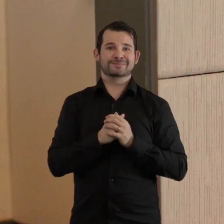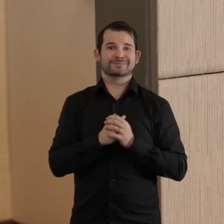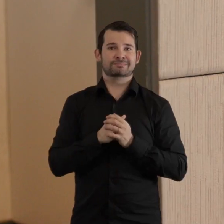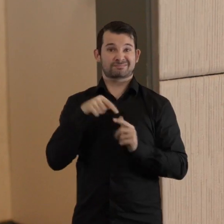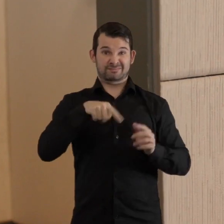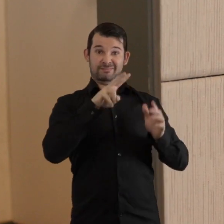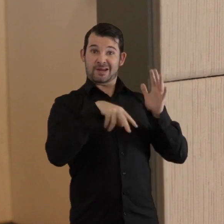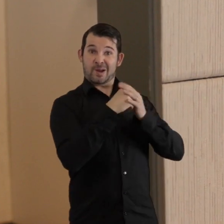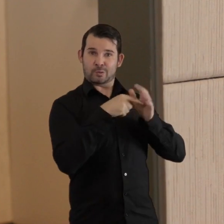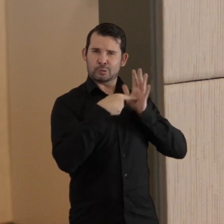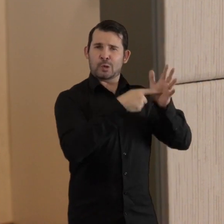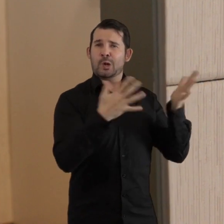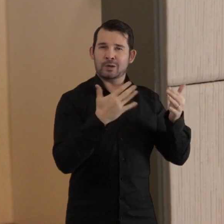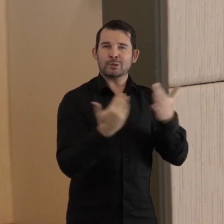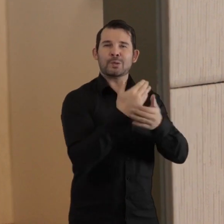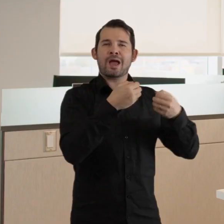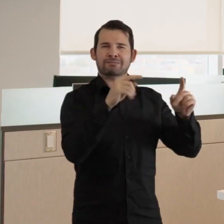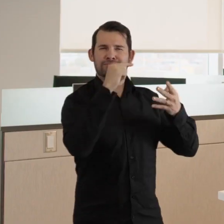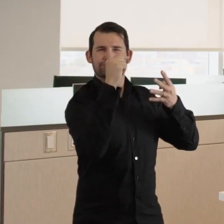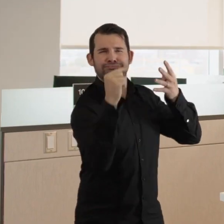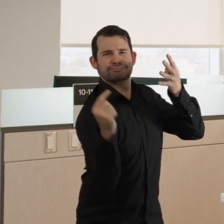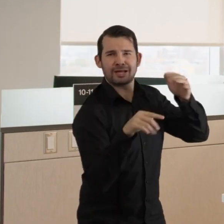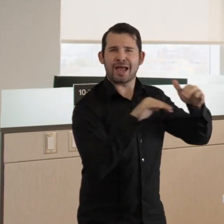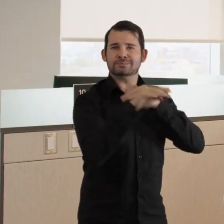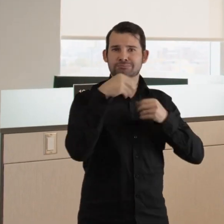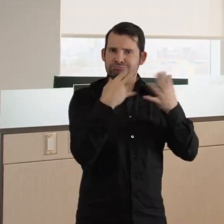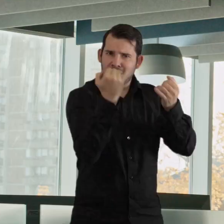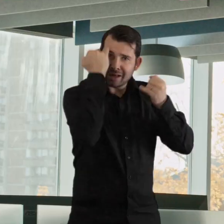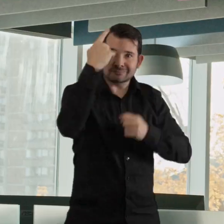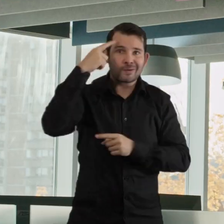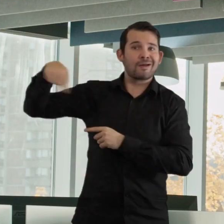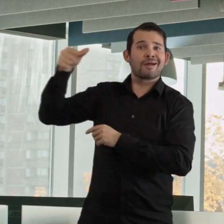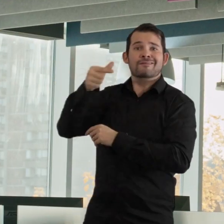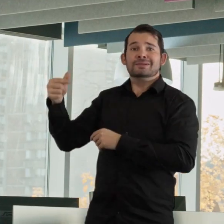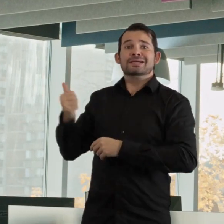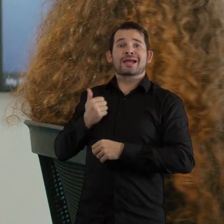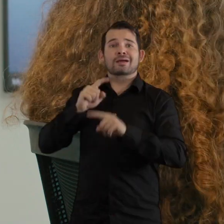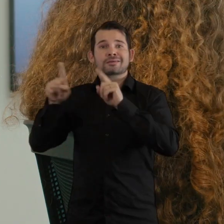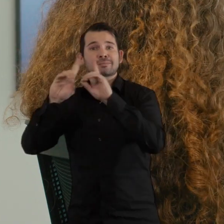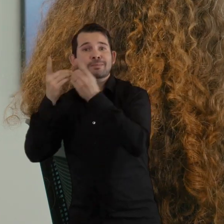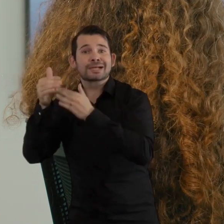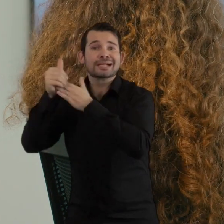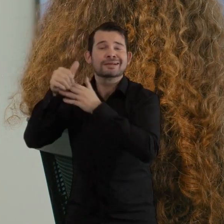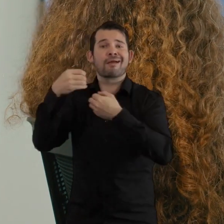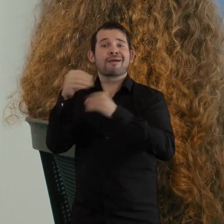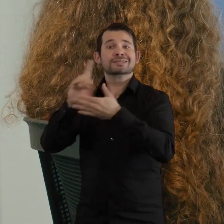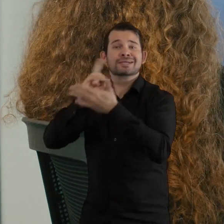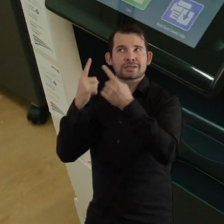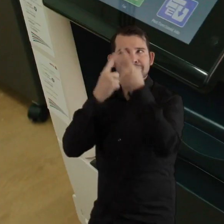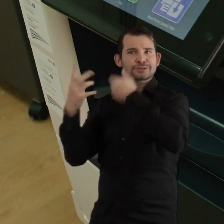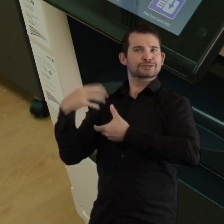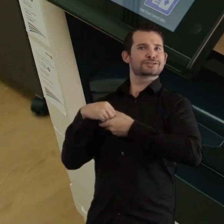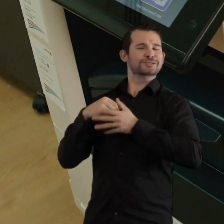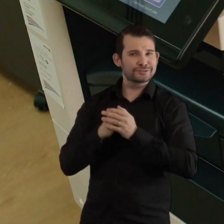This video showcases the new office's accessible features and provides ideas for Government of Canada Department leads and office designers to consider.